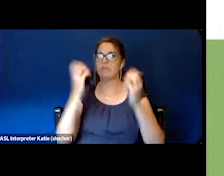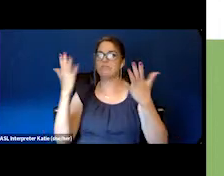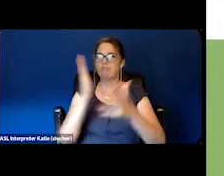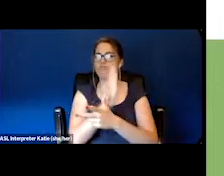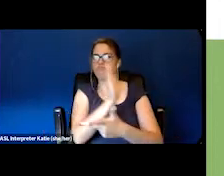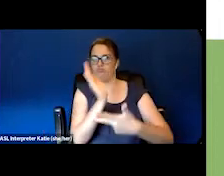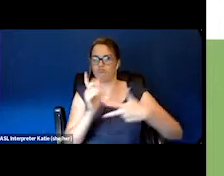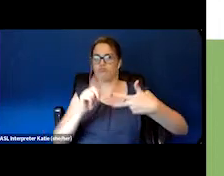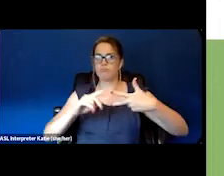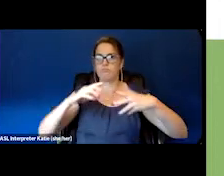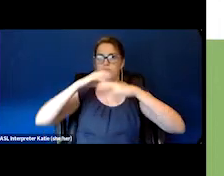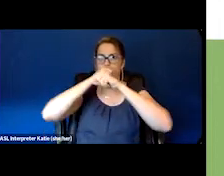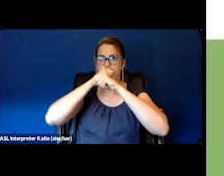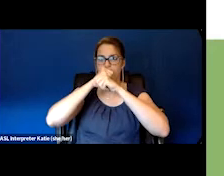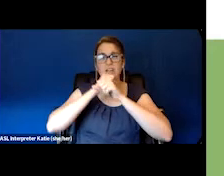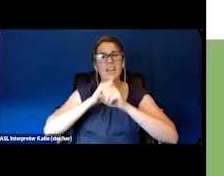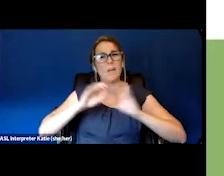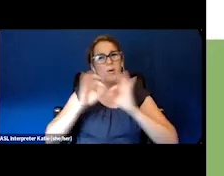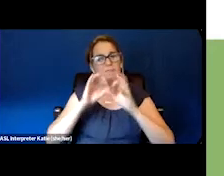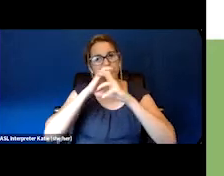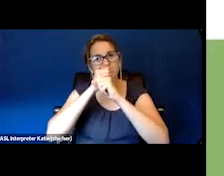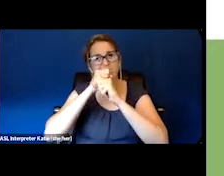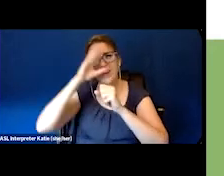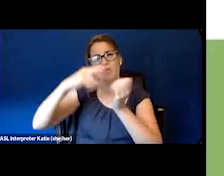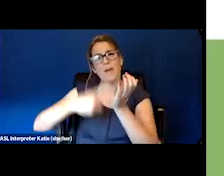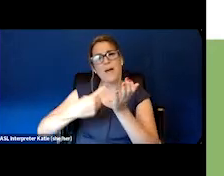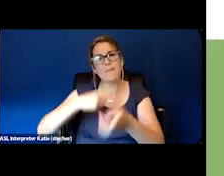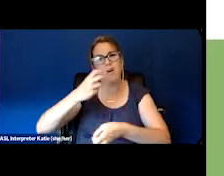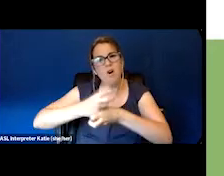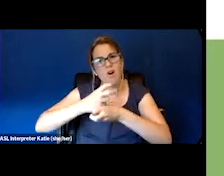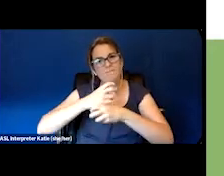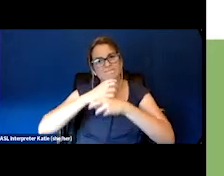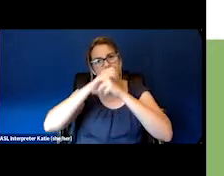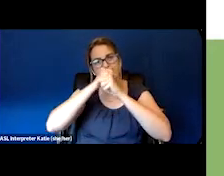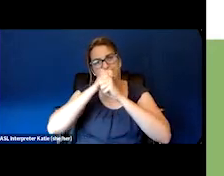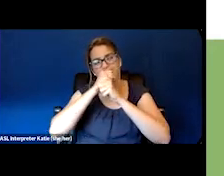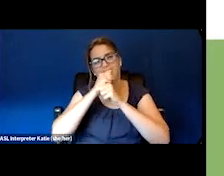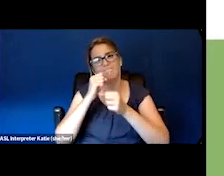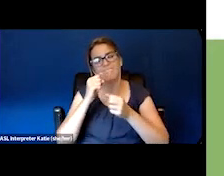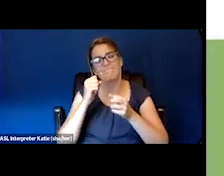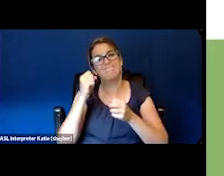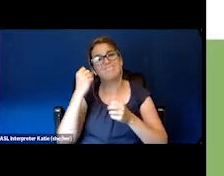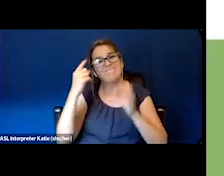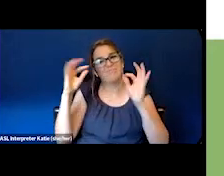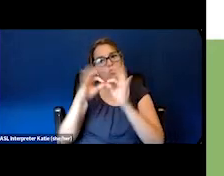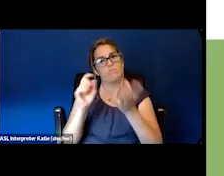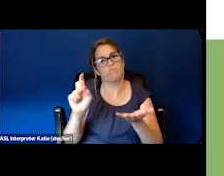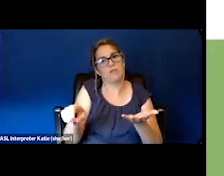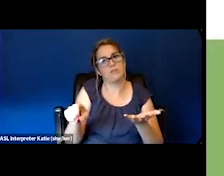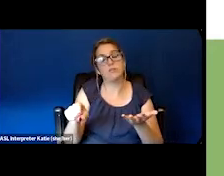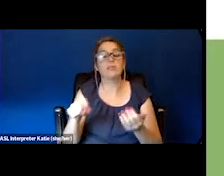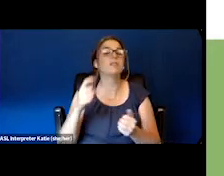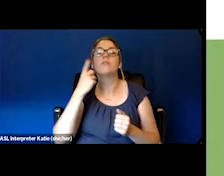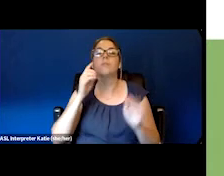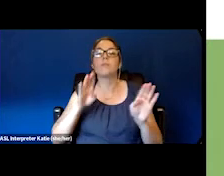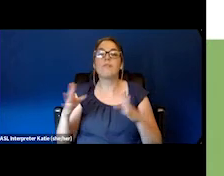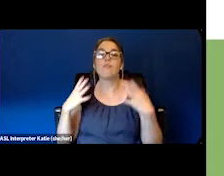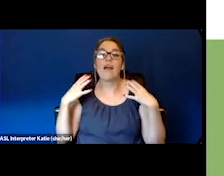but still so important to all of the work we do. But particularly when we're providing behavioral healthcare treatment, we're talking through options,